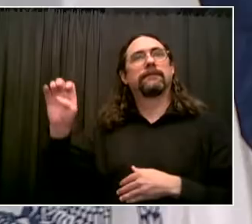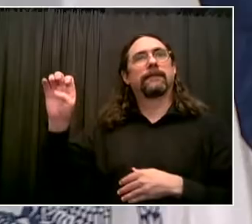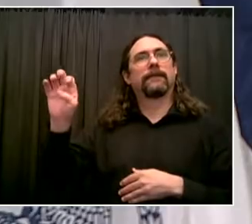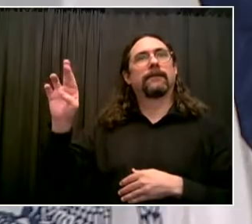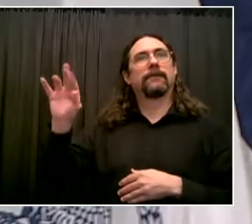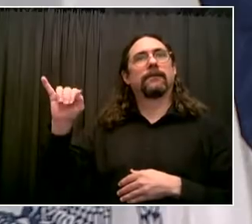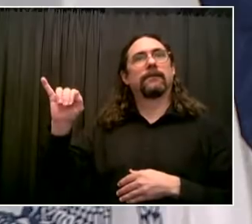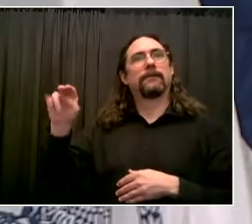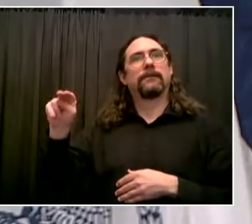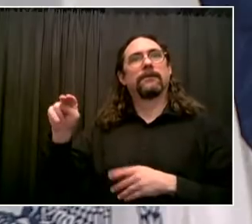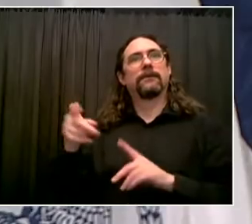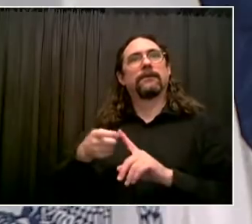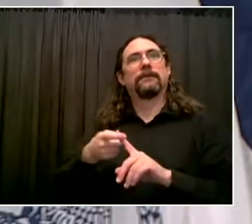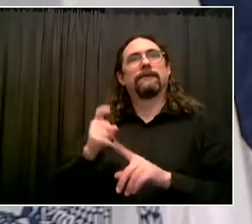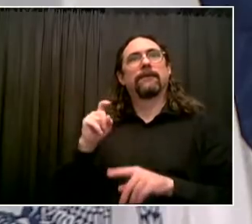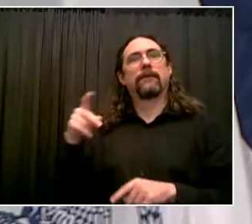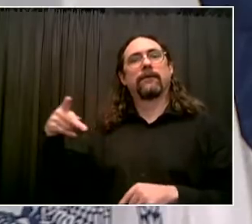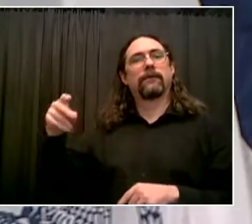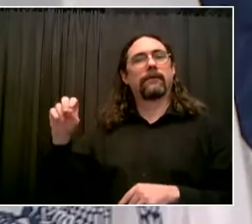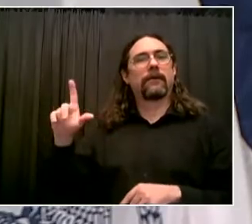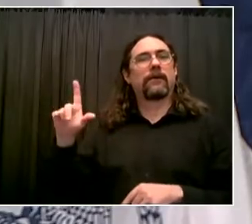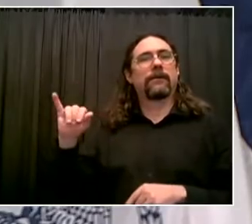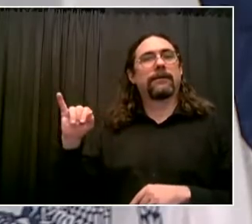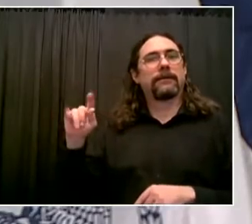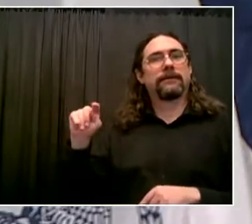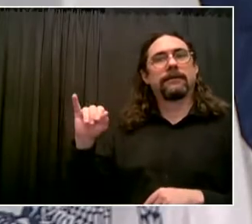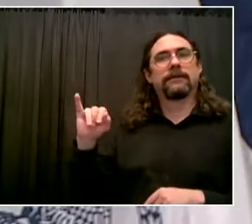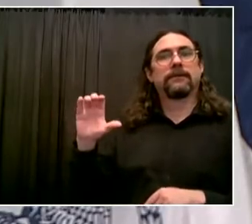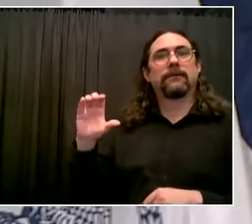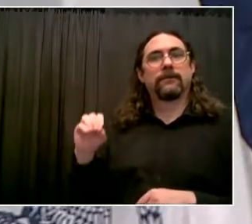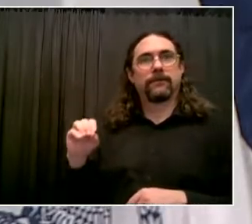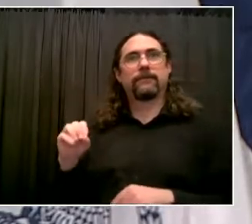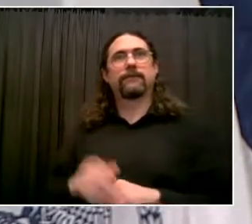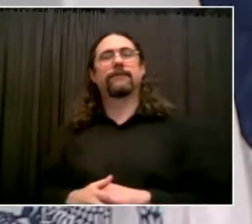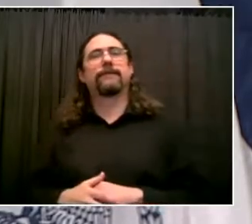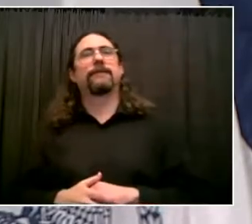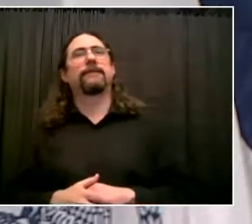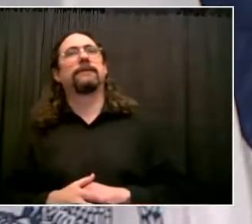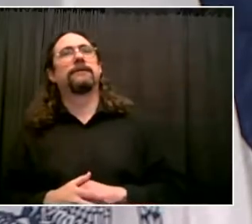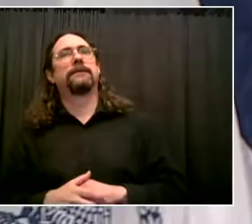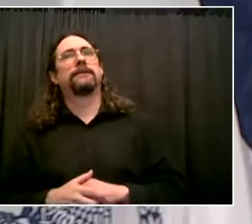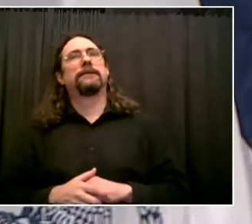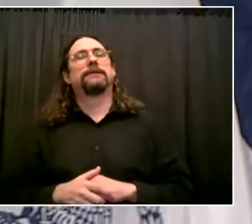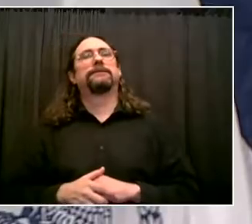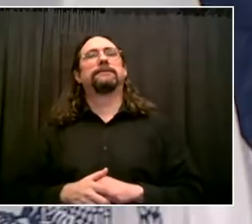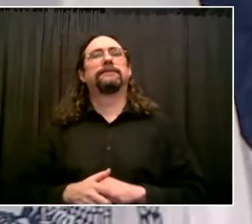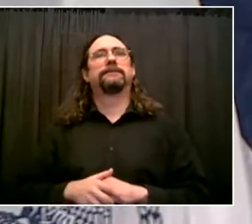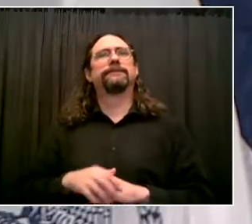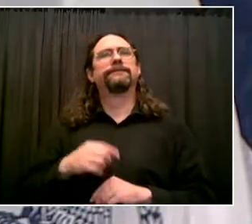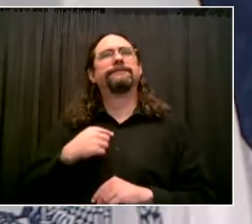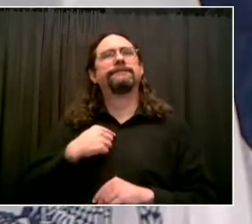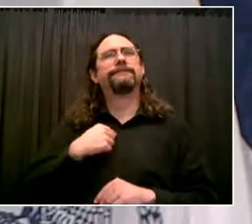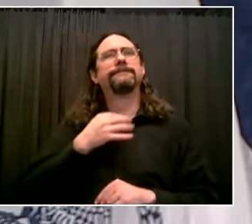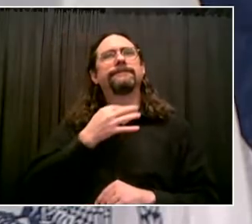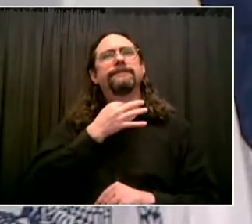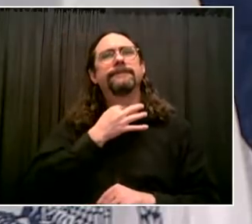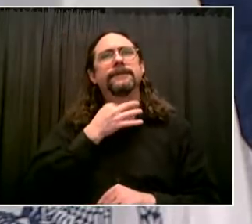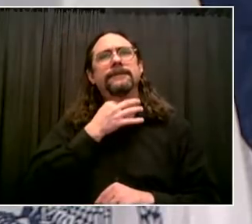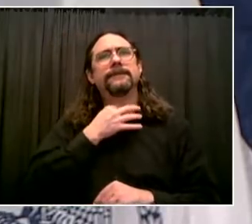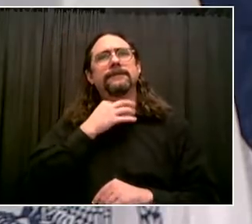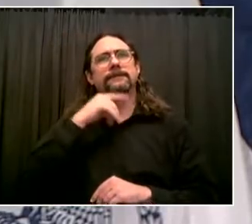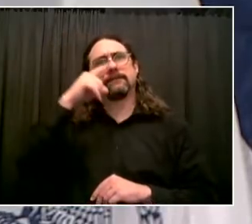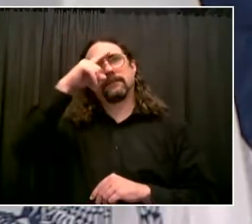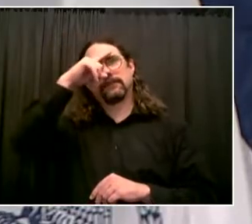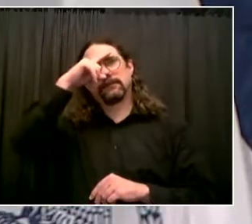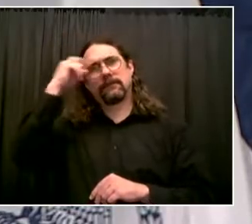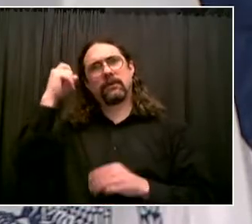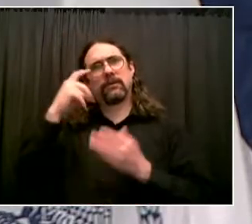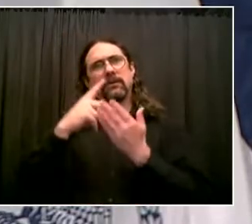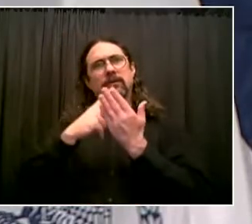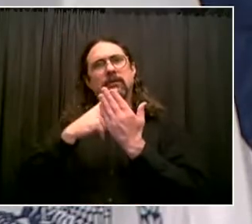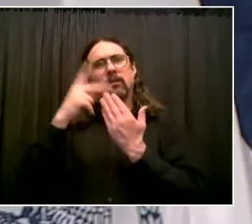Reporter: